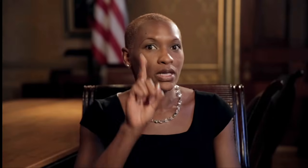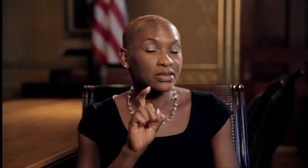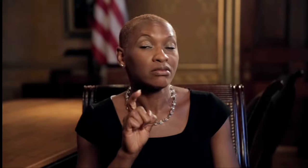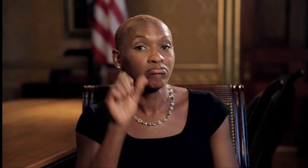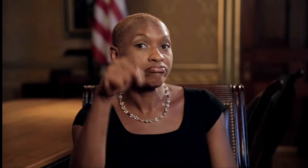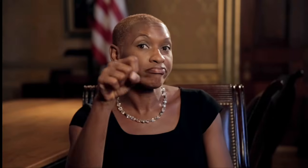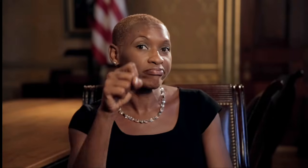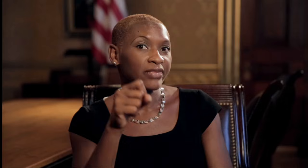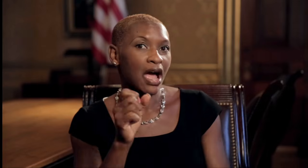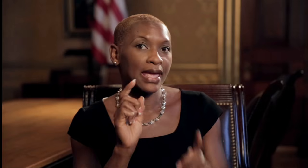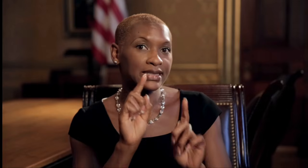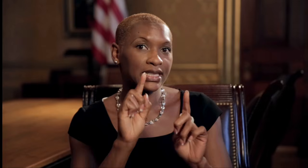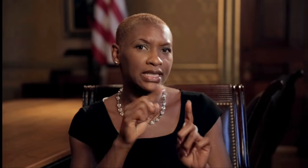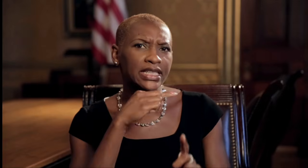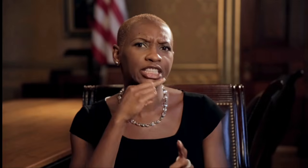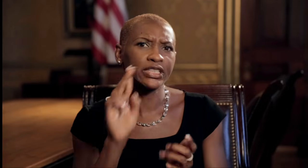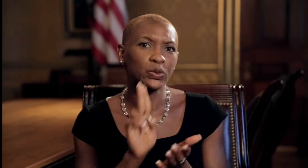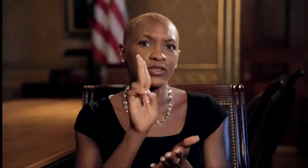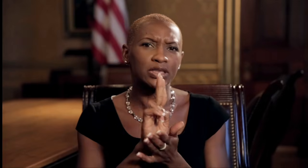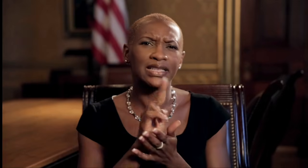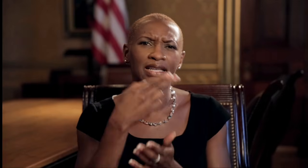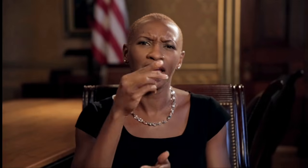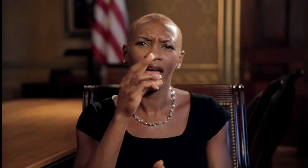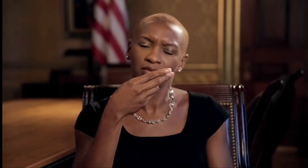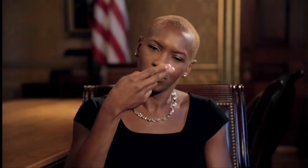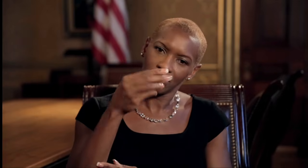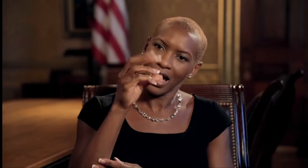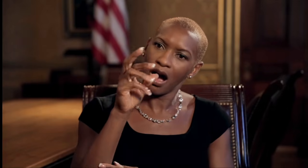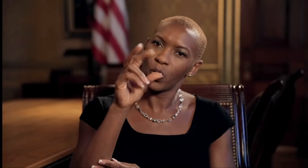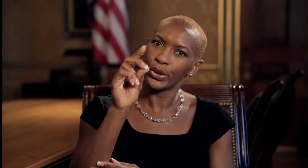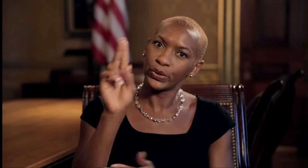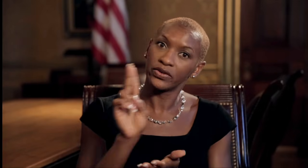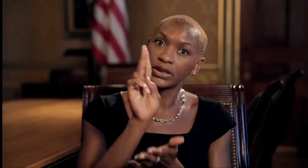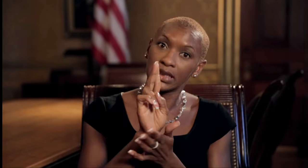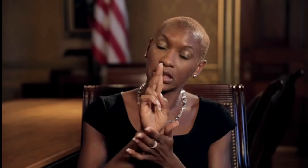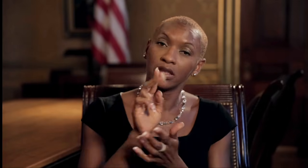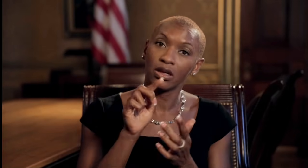Great question. Yes, I went to a hearing university, Howard University.